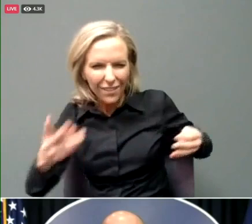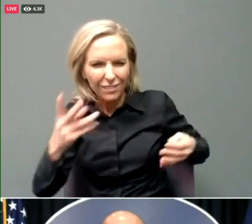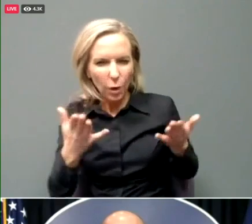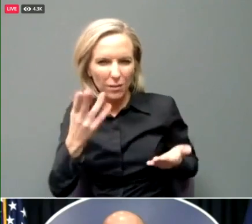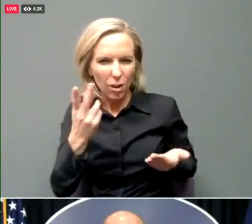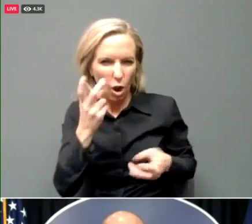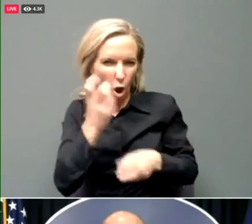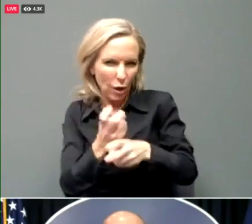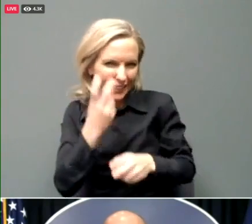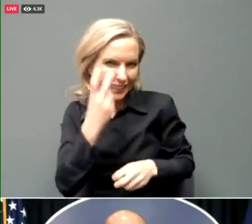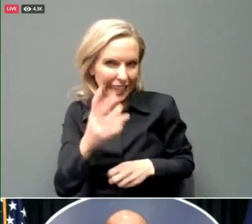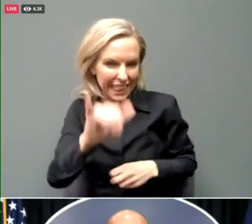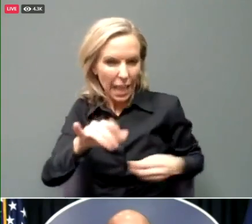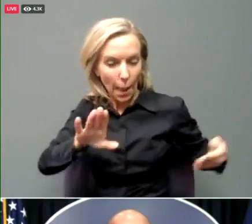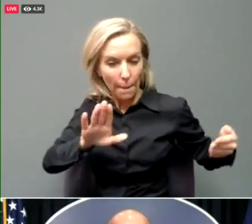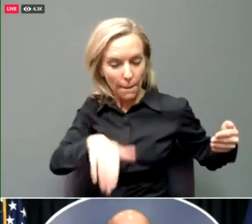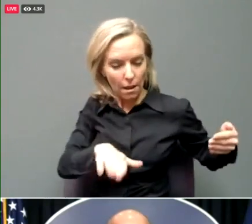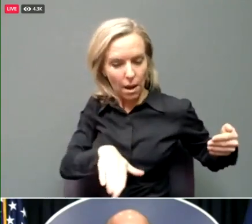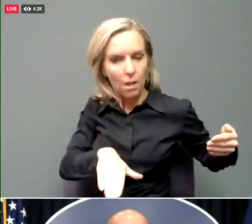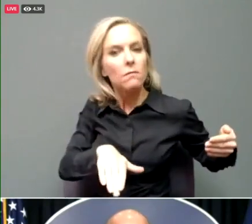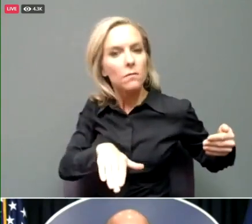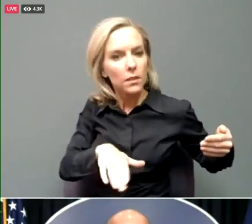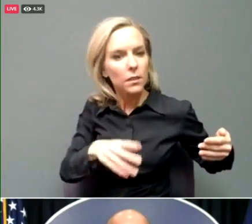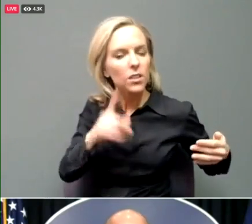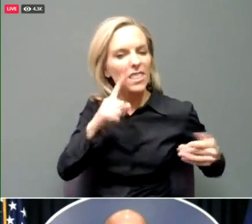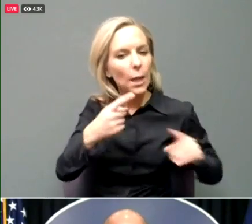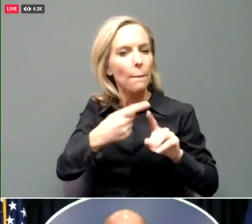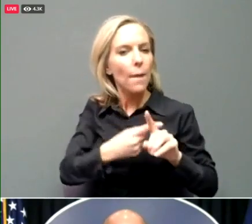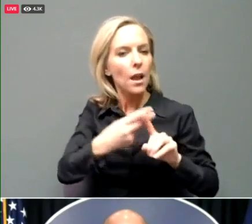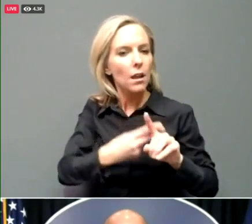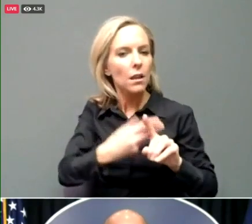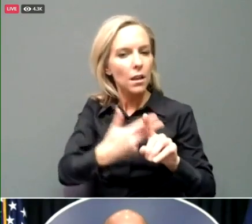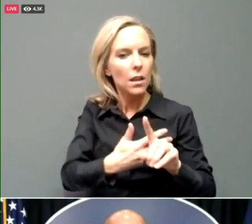that graph, it shows months, so you're moving forward in time from the left